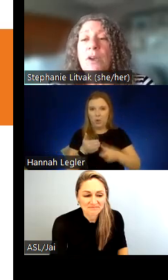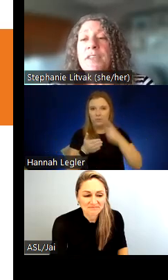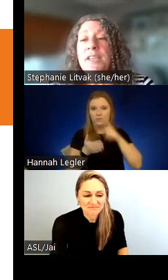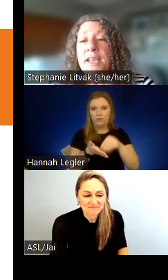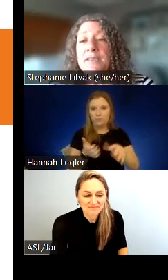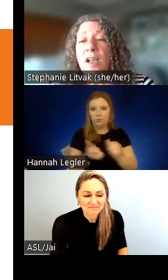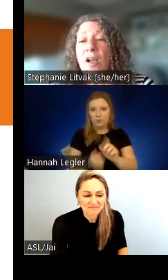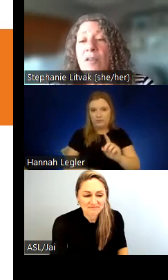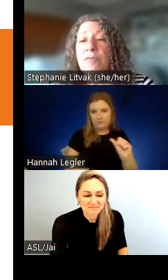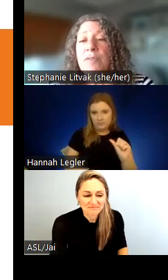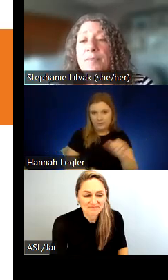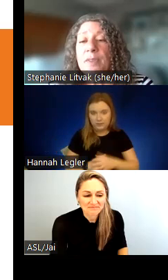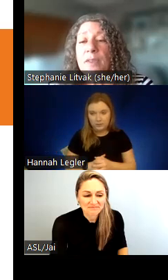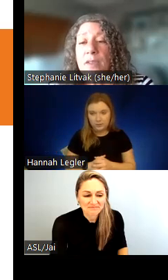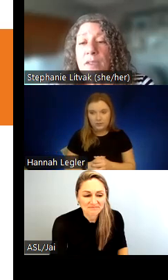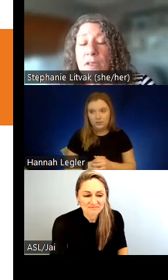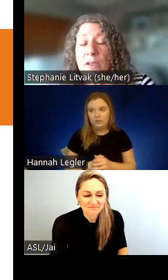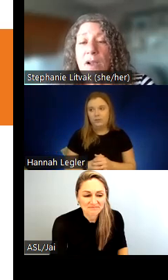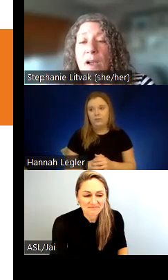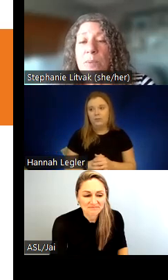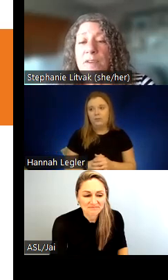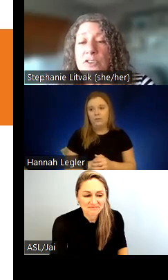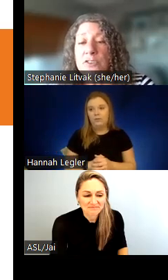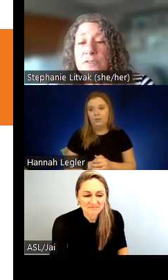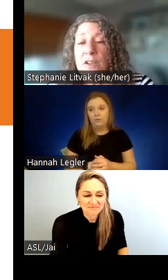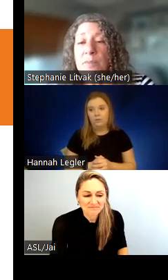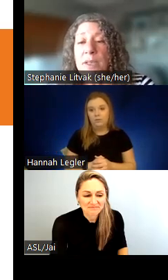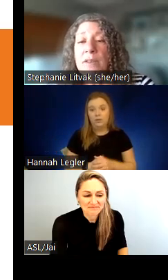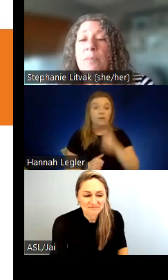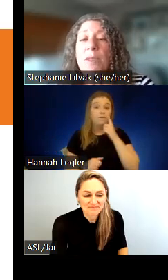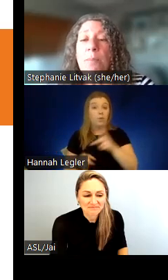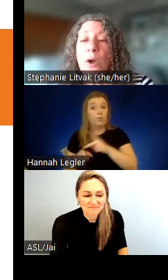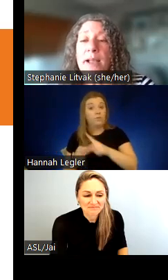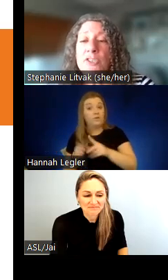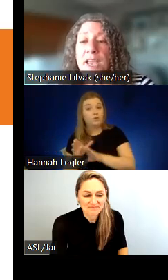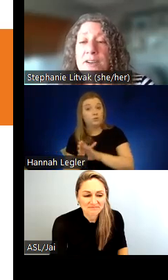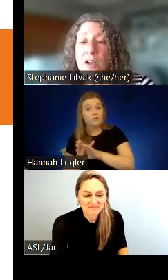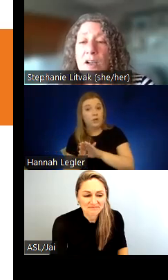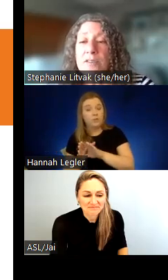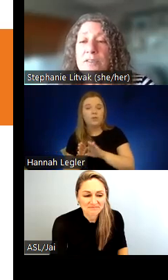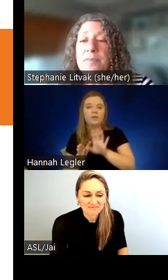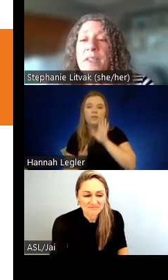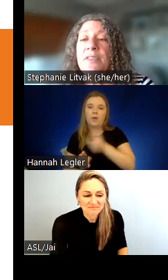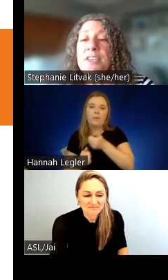Or in the case of professional development, the per educator cost.